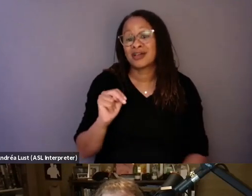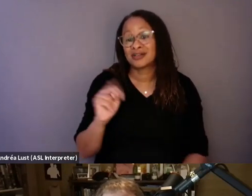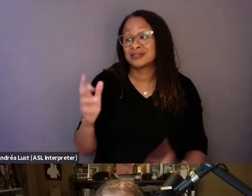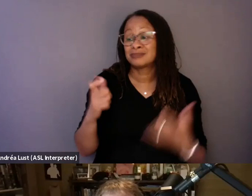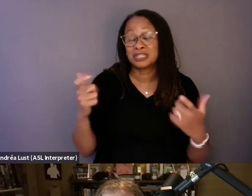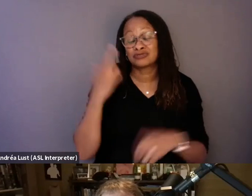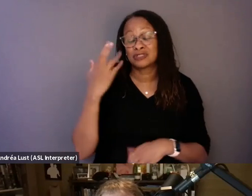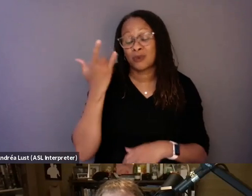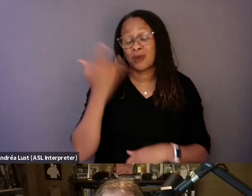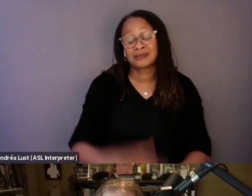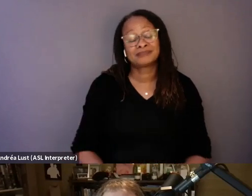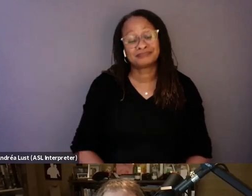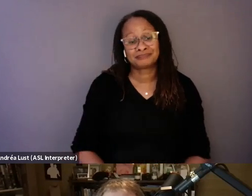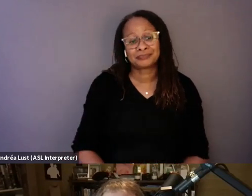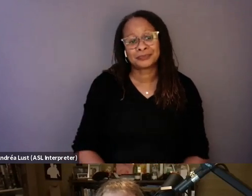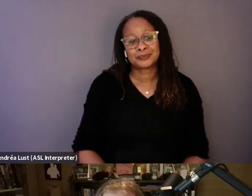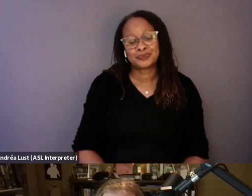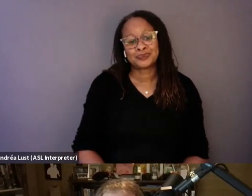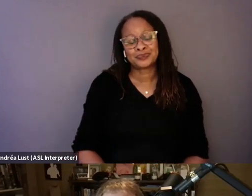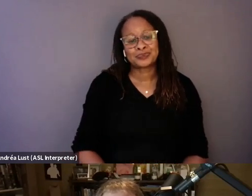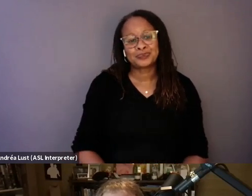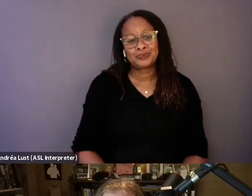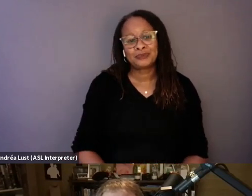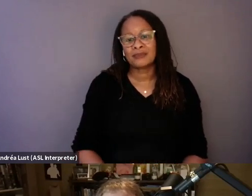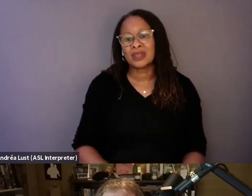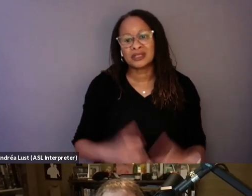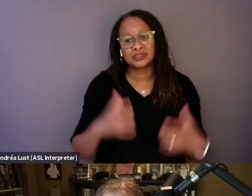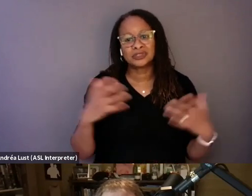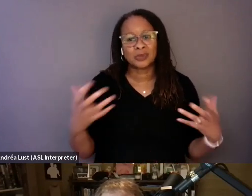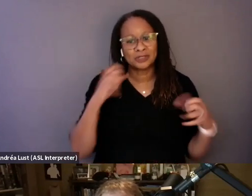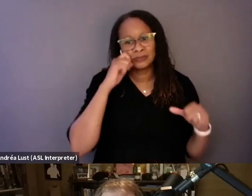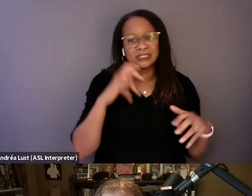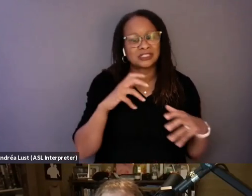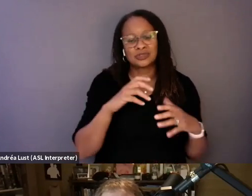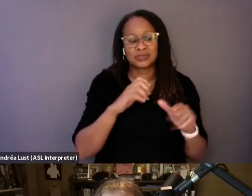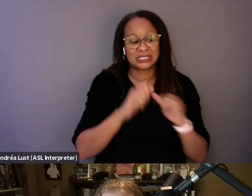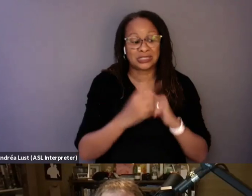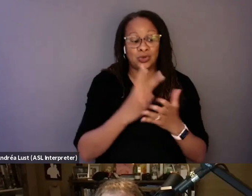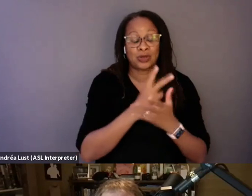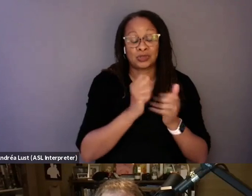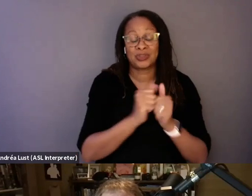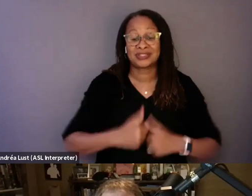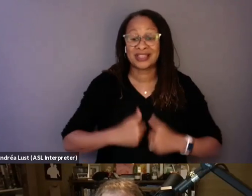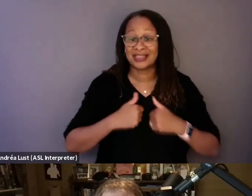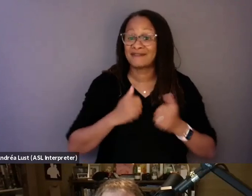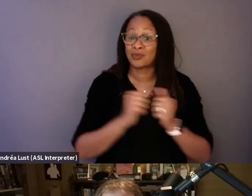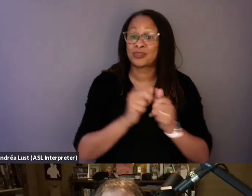Yeah, it's so phenomenal to spend those two hours in John's life with John and with the people who knew him and loved him through this phenomenal film.